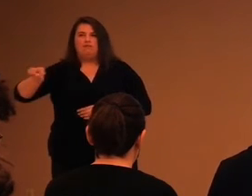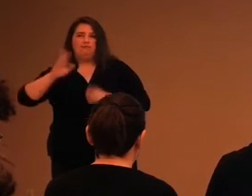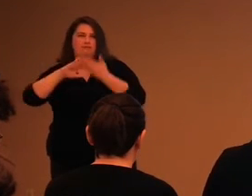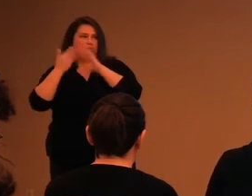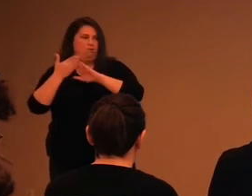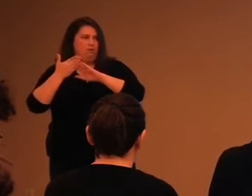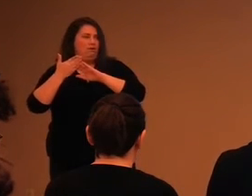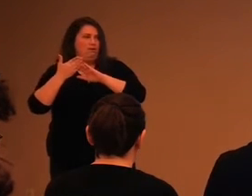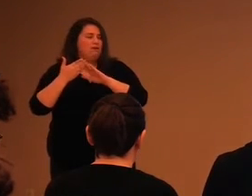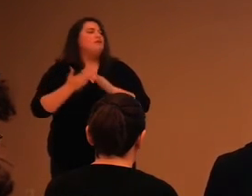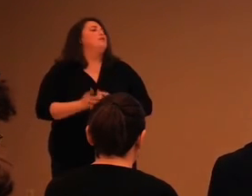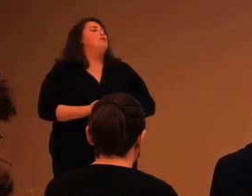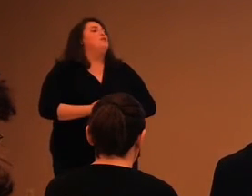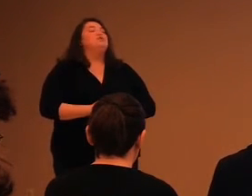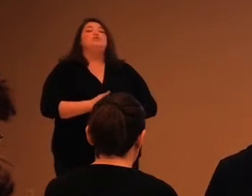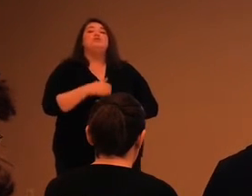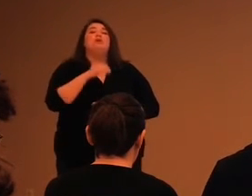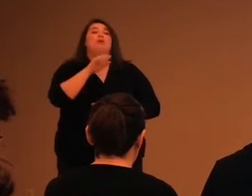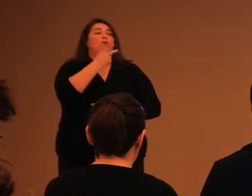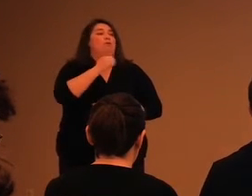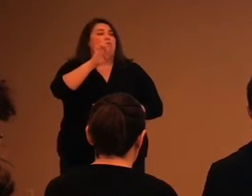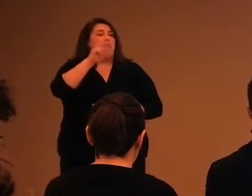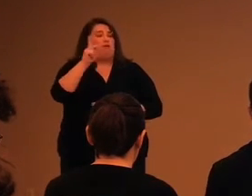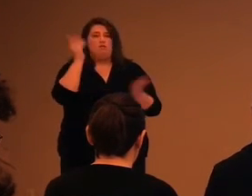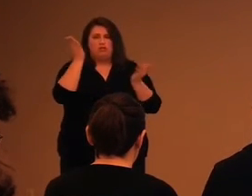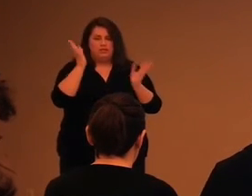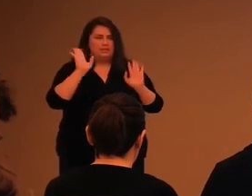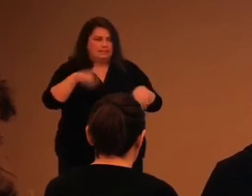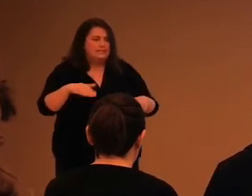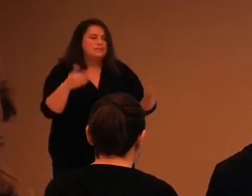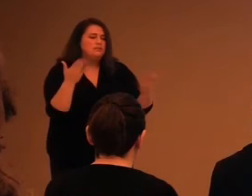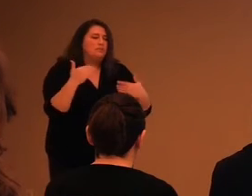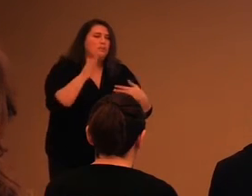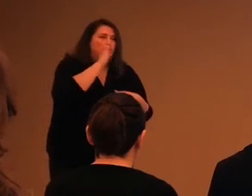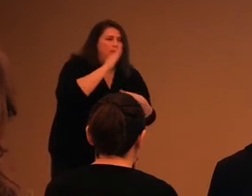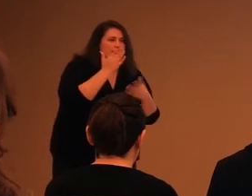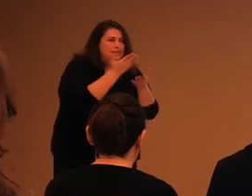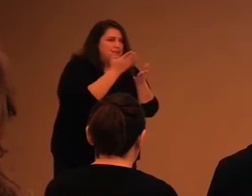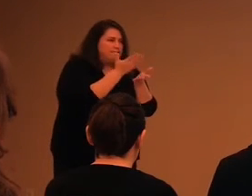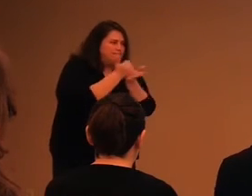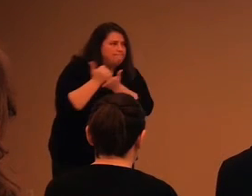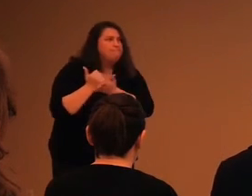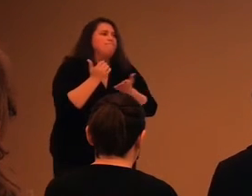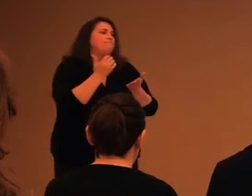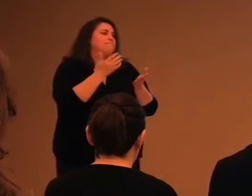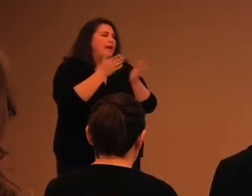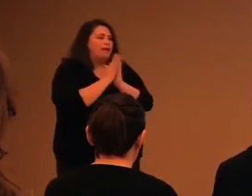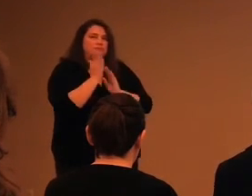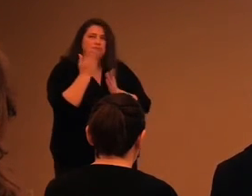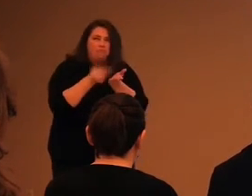So the Park Service said we will find a way to seek funding we met with superintendents